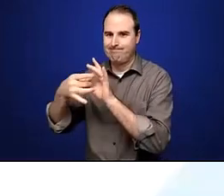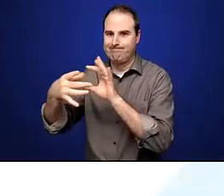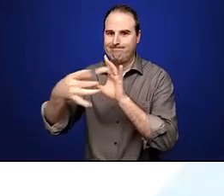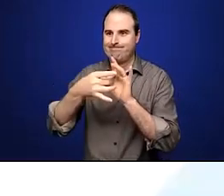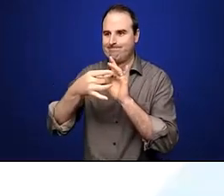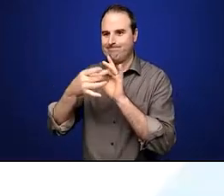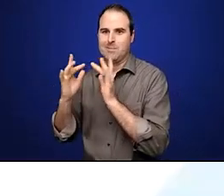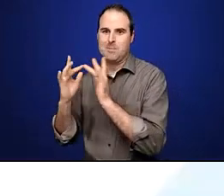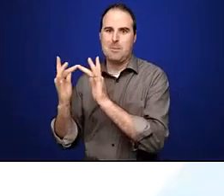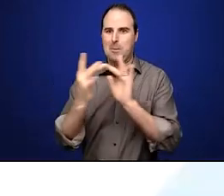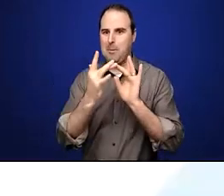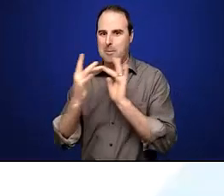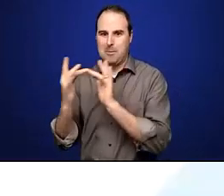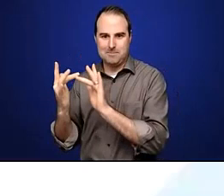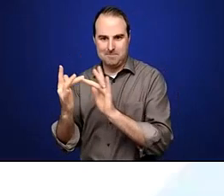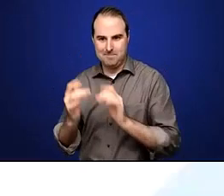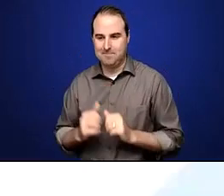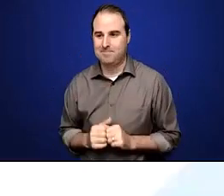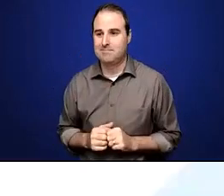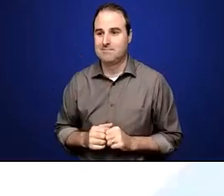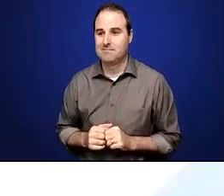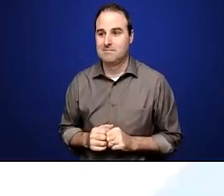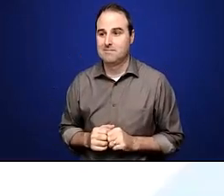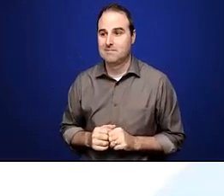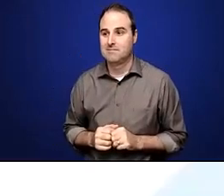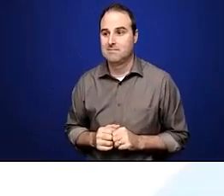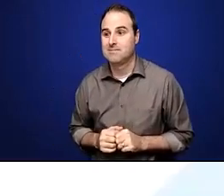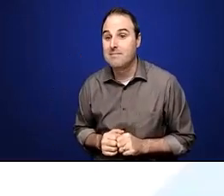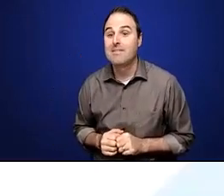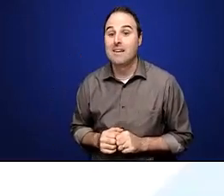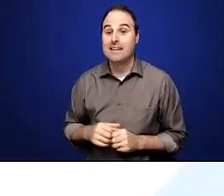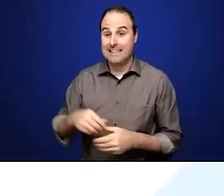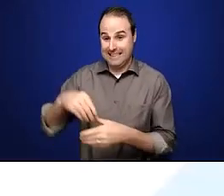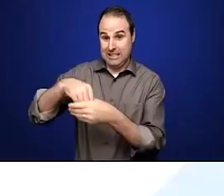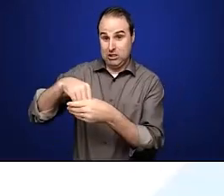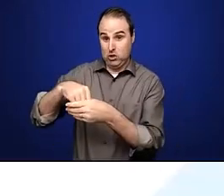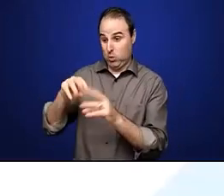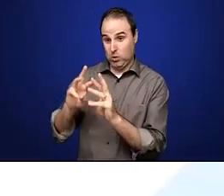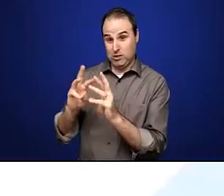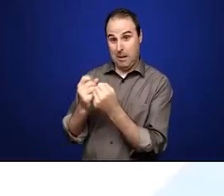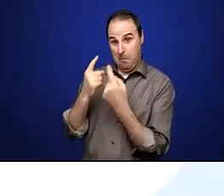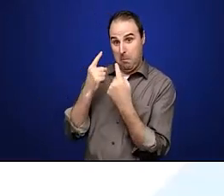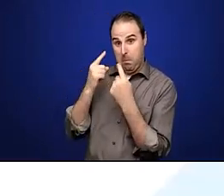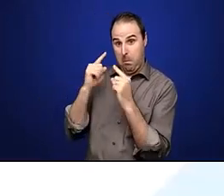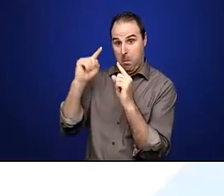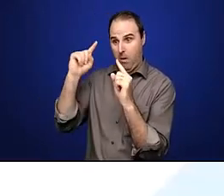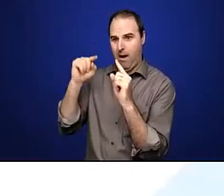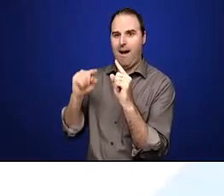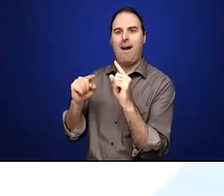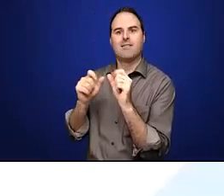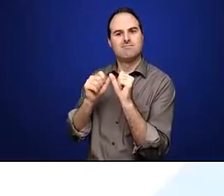And so like I said, it's really building off the success of the Interior workshops, and we had this one day hybrid meeting,